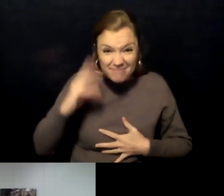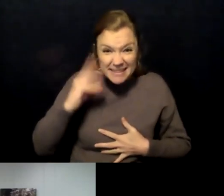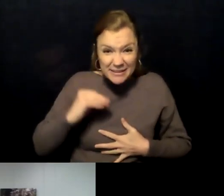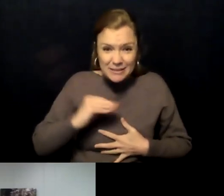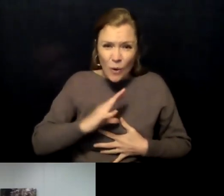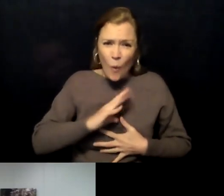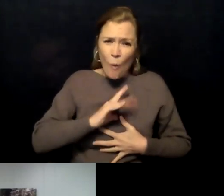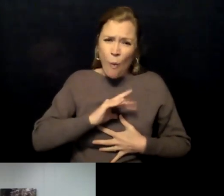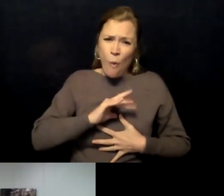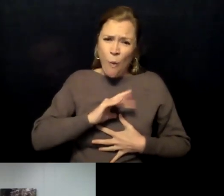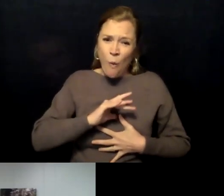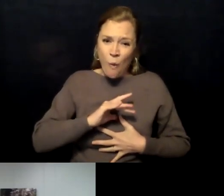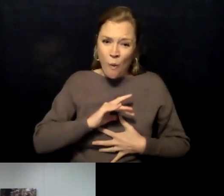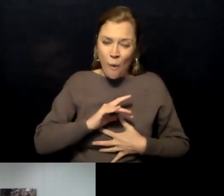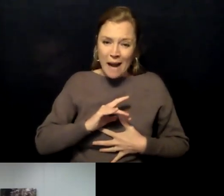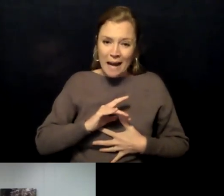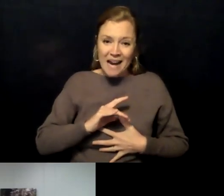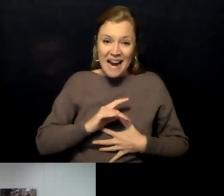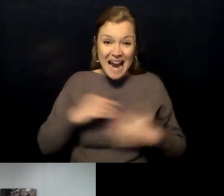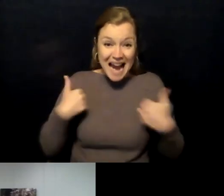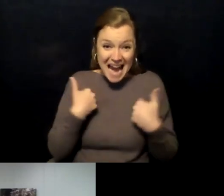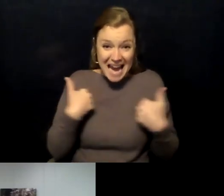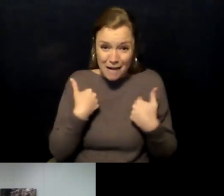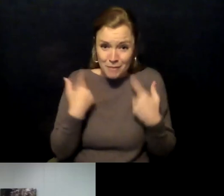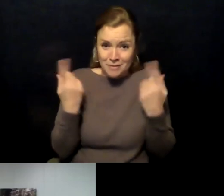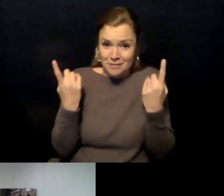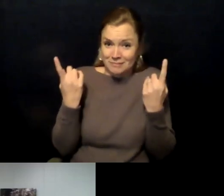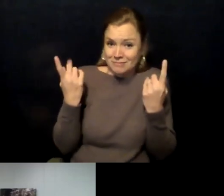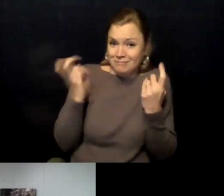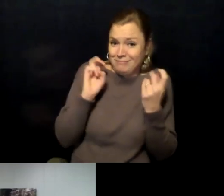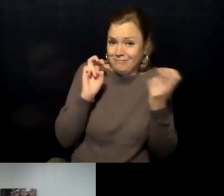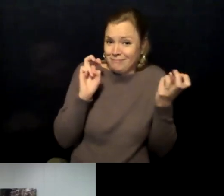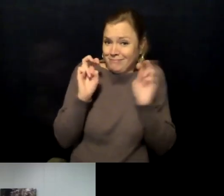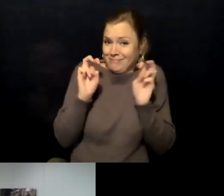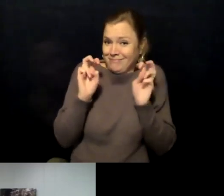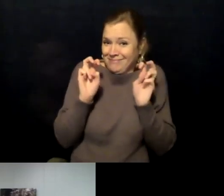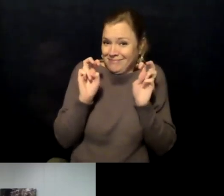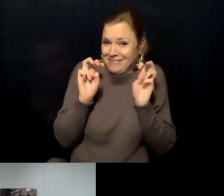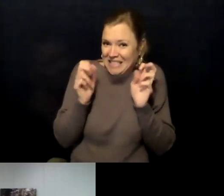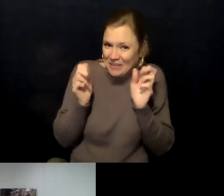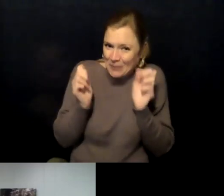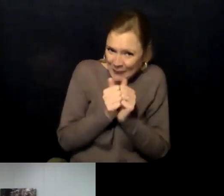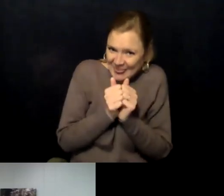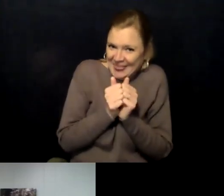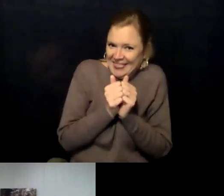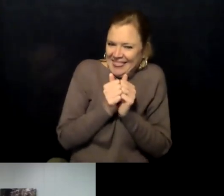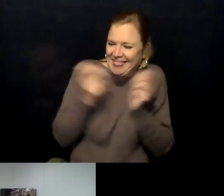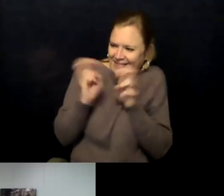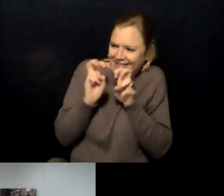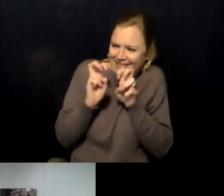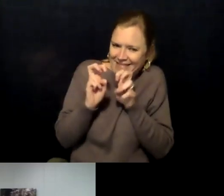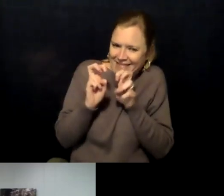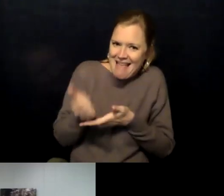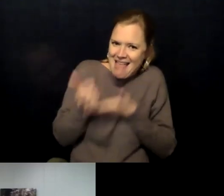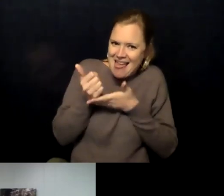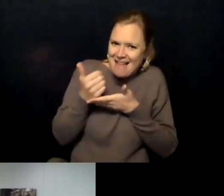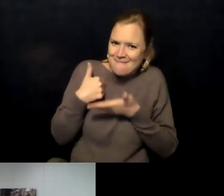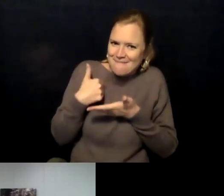when you have the animals right there. Yeah it's pretty cool.